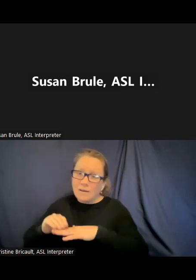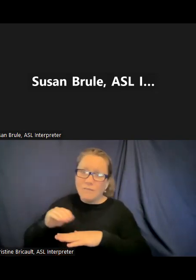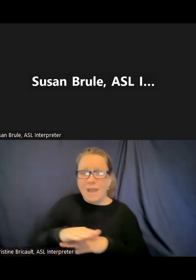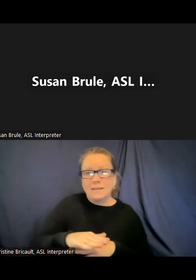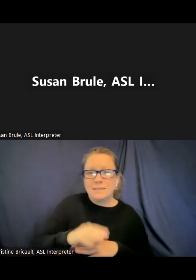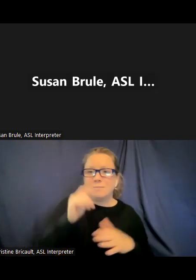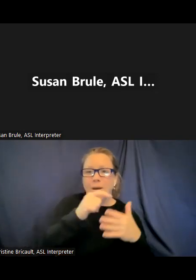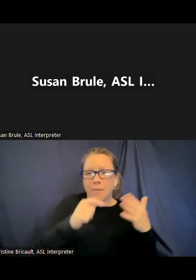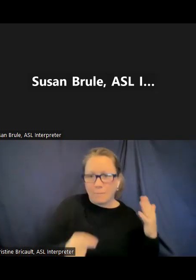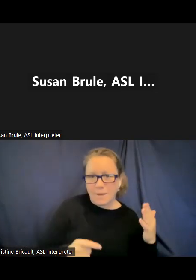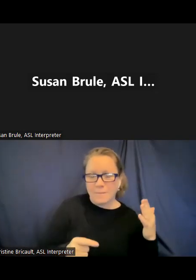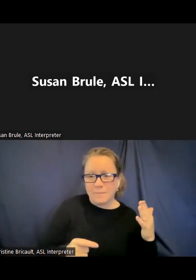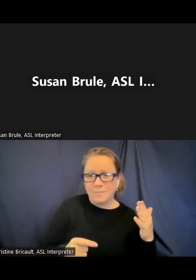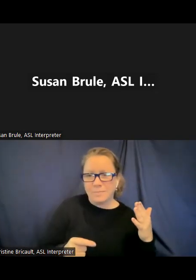And what those functional limitations are.